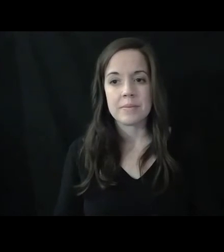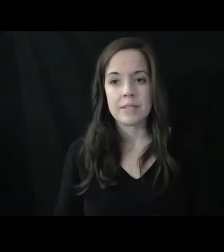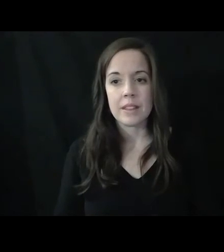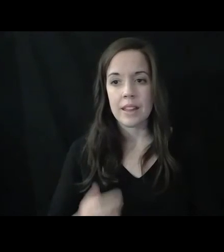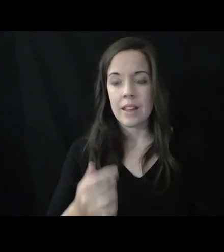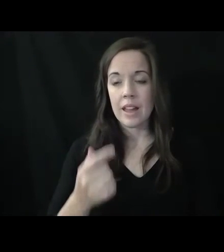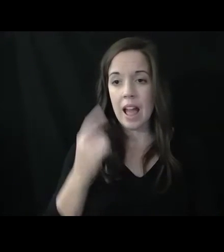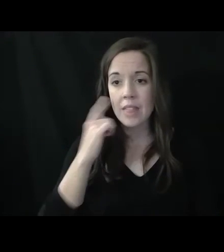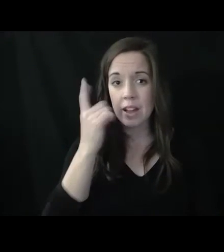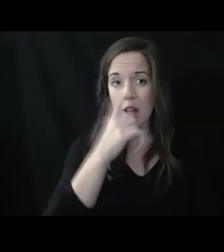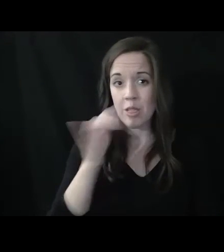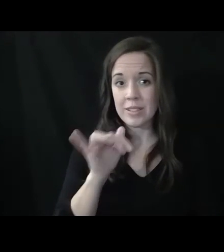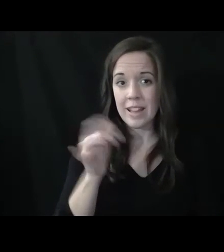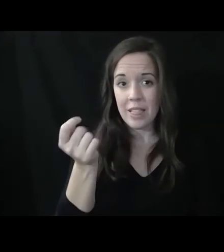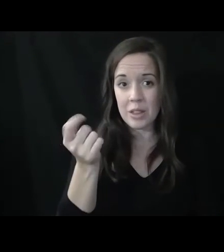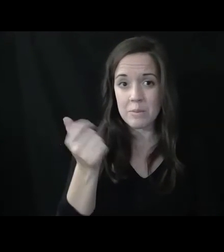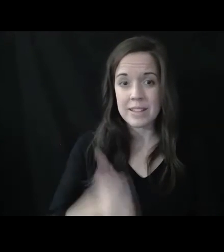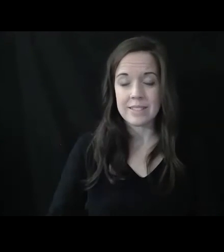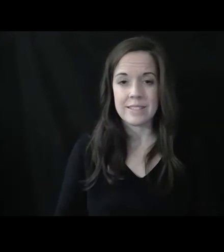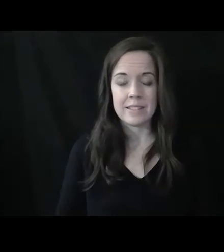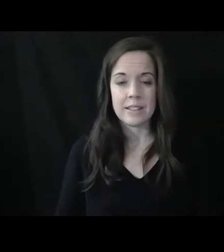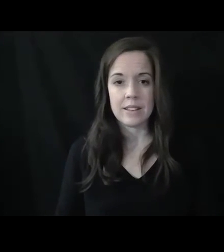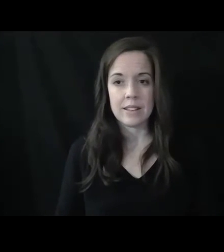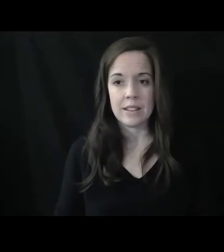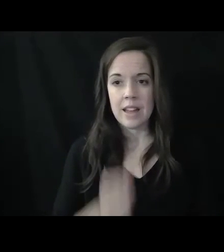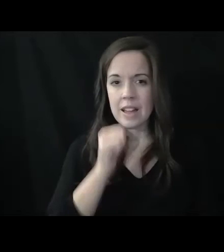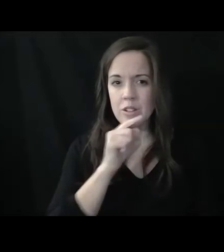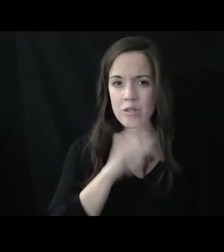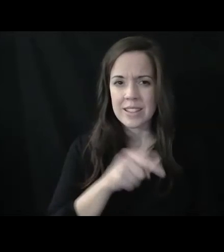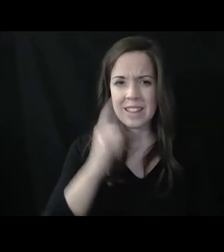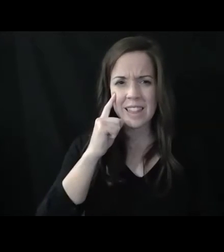the moment a little bit. I don’t really think there’s too much for content warning, but there